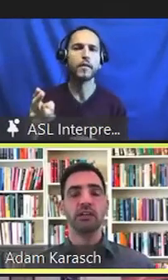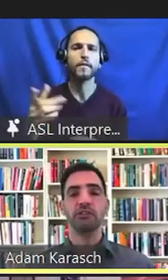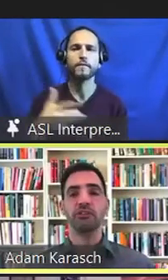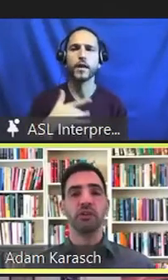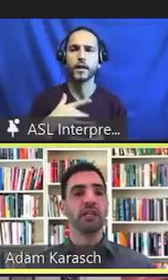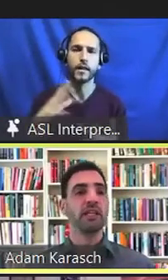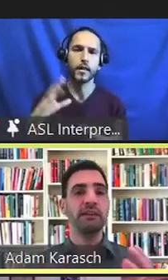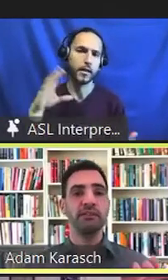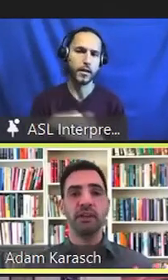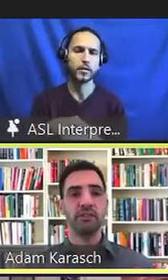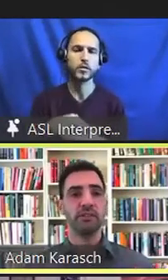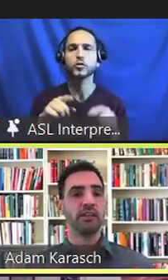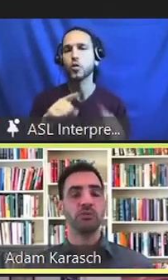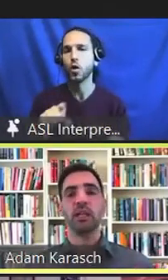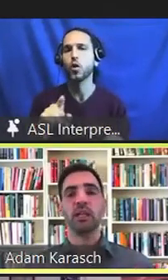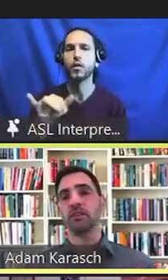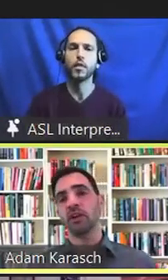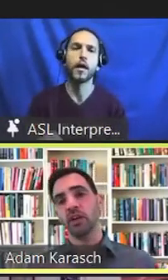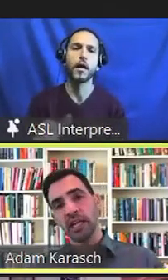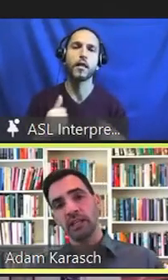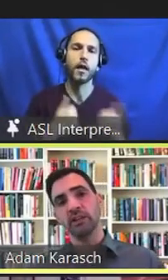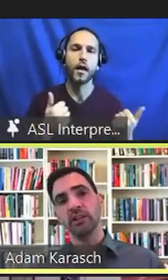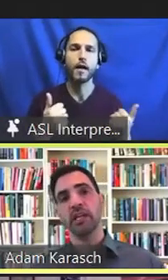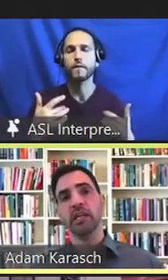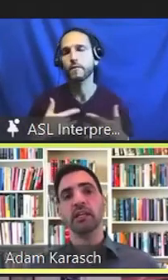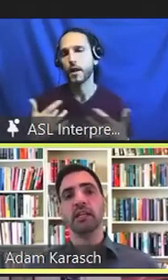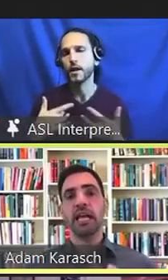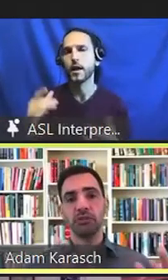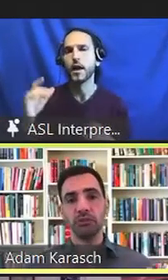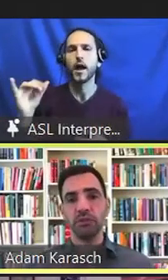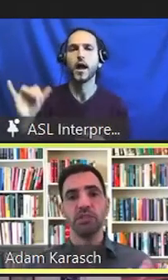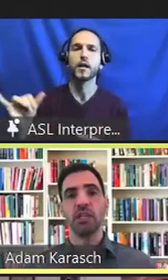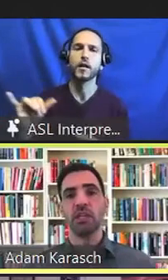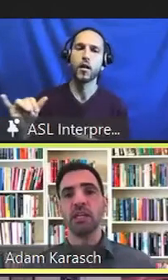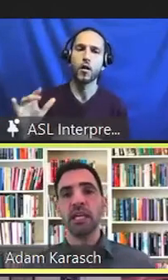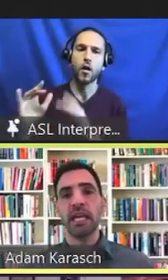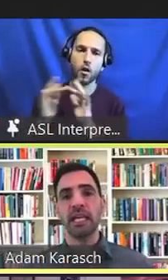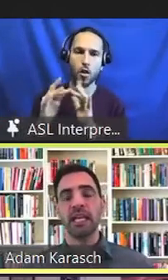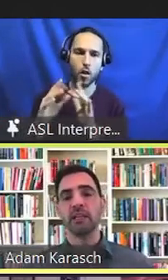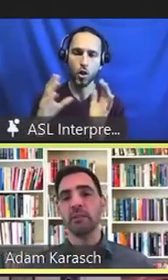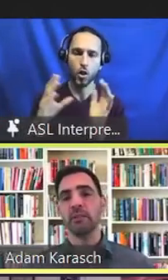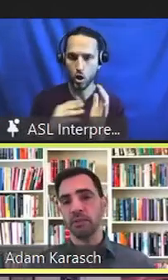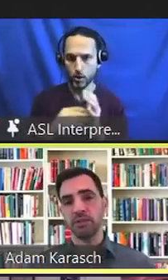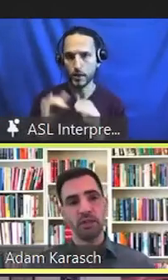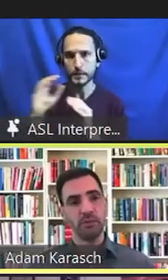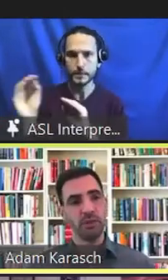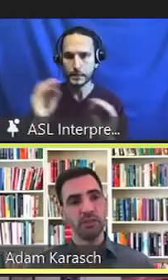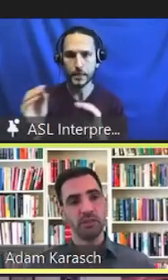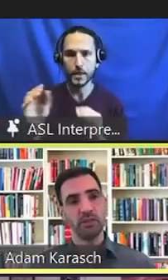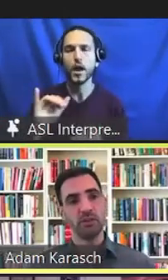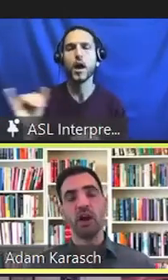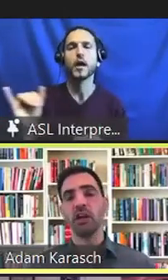during live events, as well as online learning, classroom teaching, and commencement ceremonies.